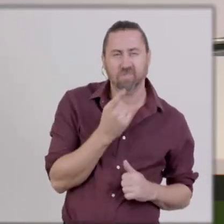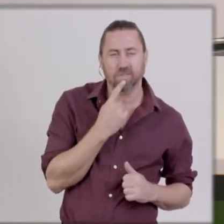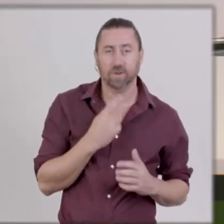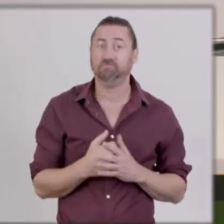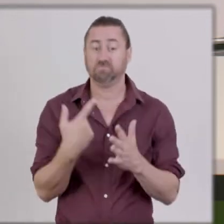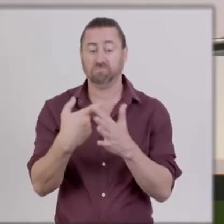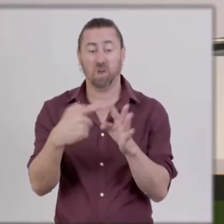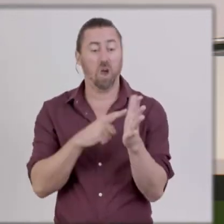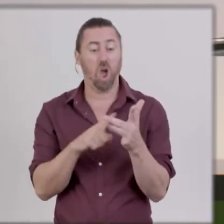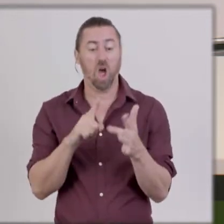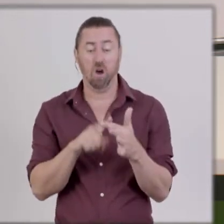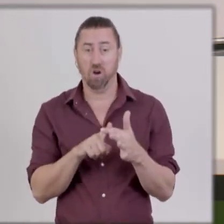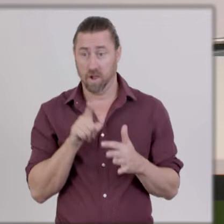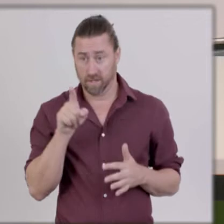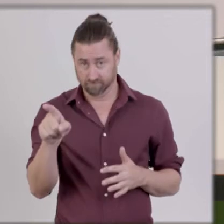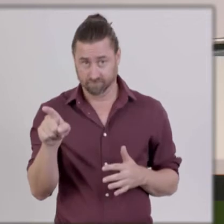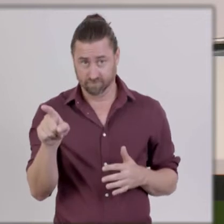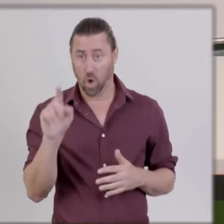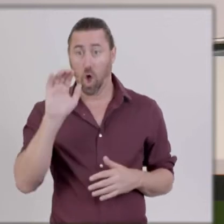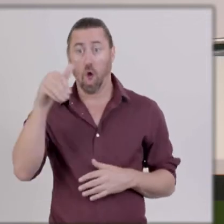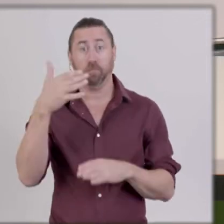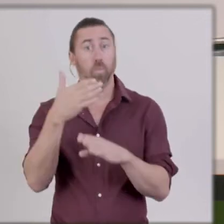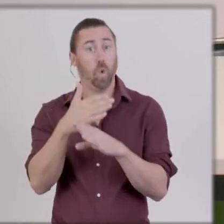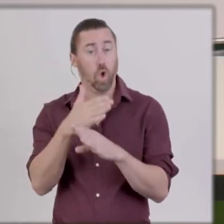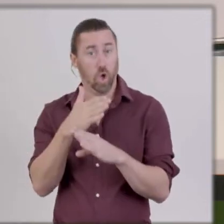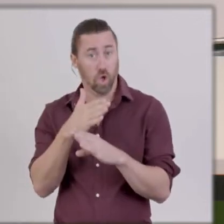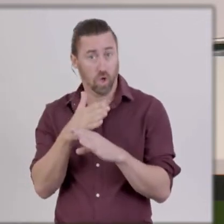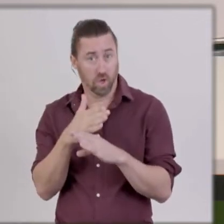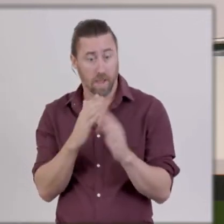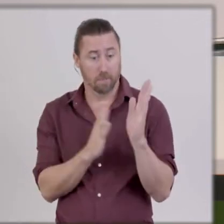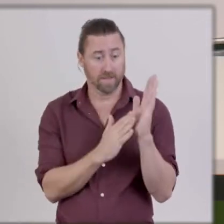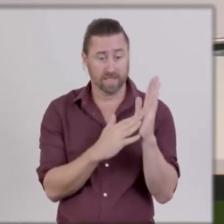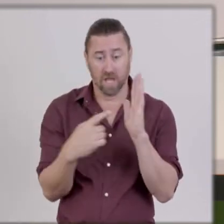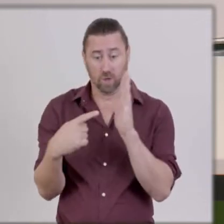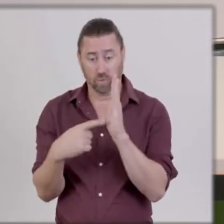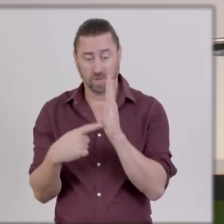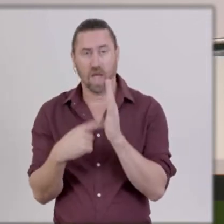Kylie spent one-third of an hour on homework, each night on Monday and Tuesday,